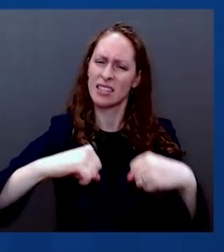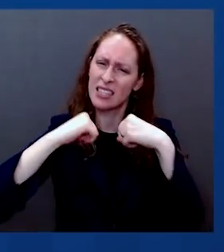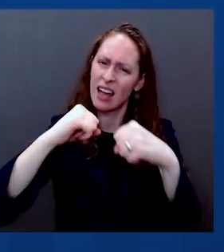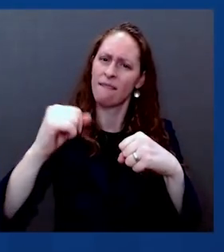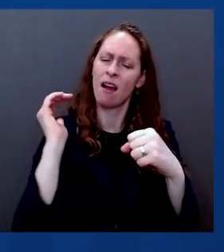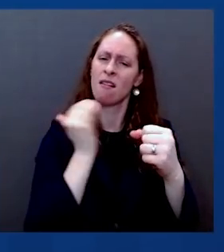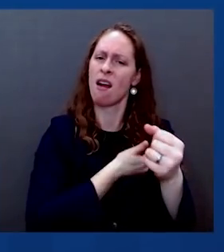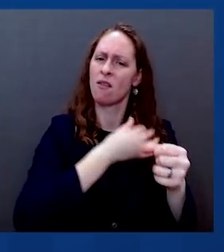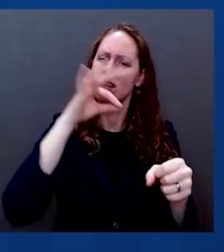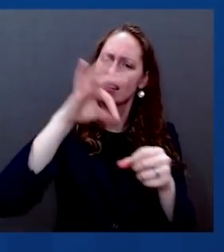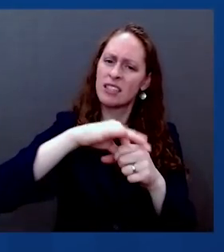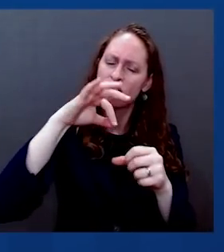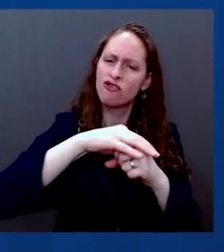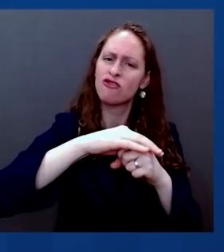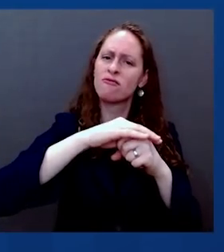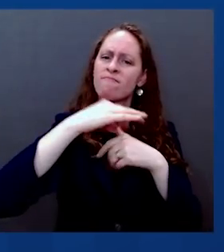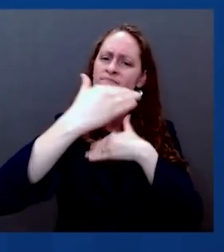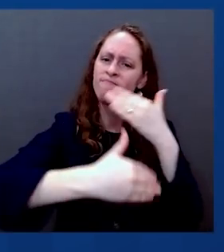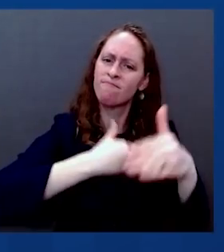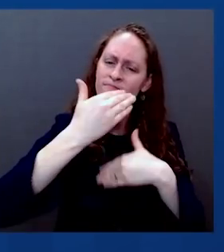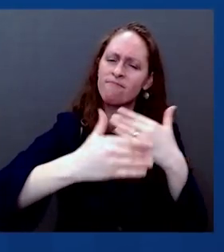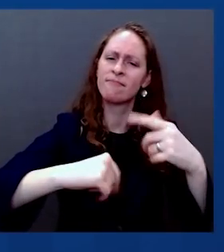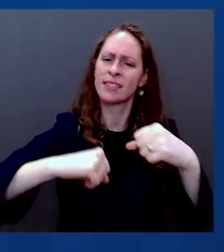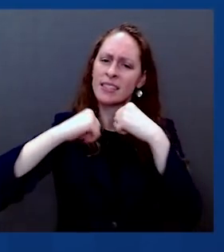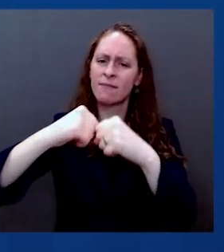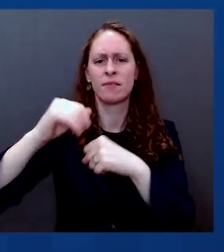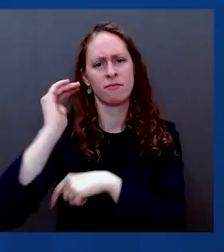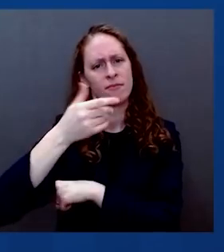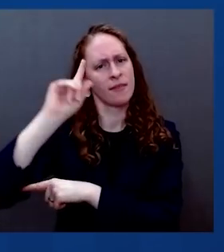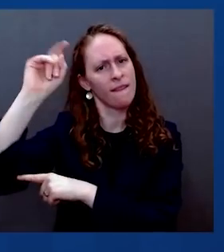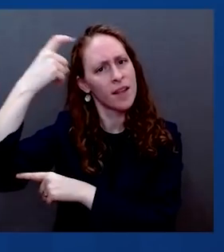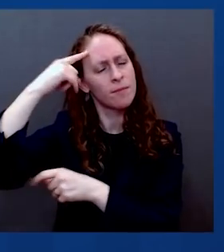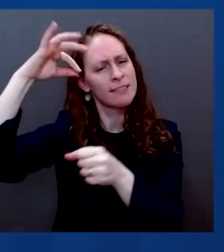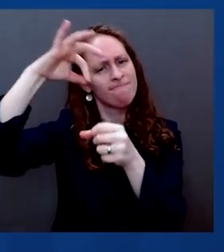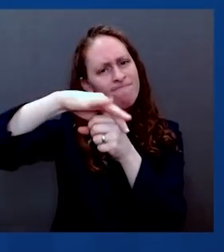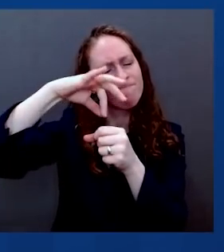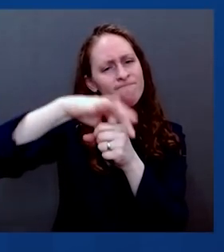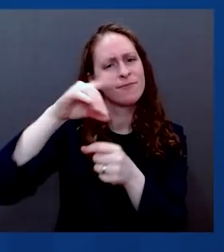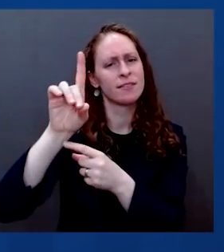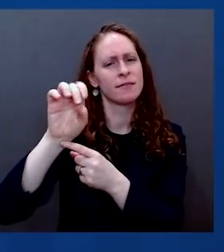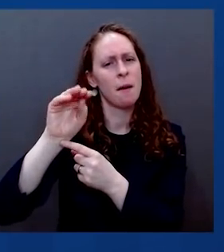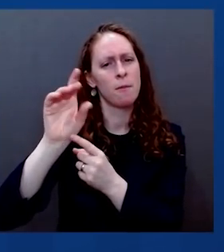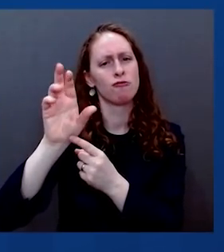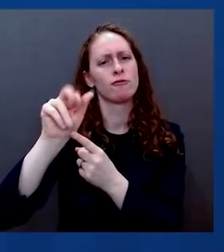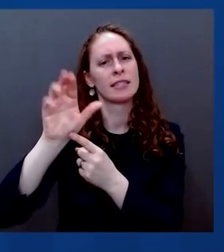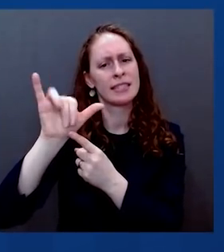And if you do that, you will not be alone. That's because the struggle to protect voting rights